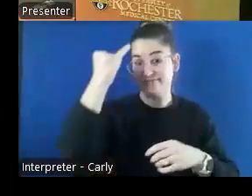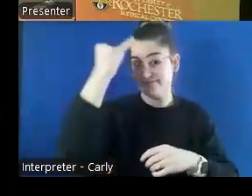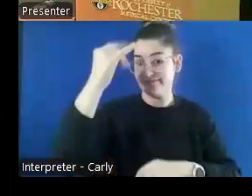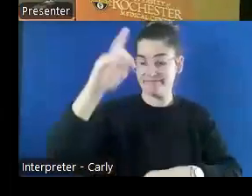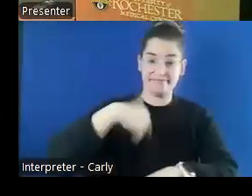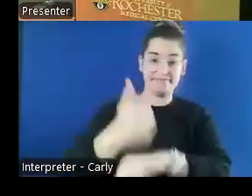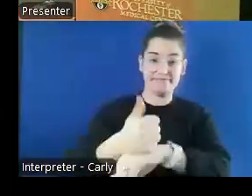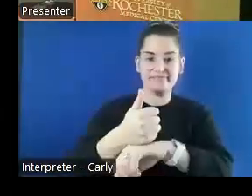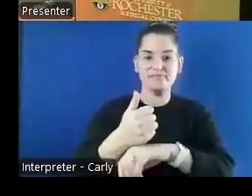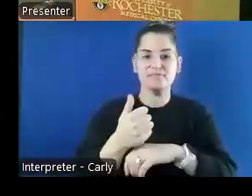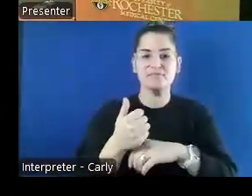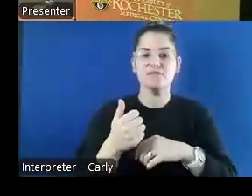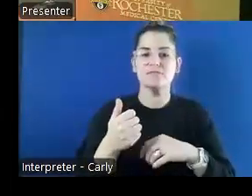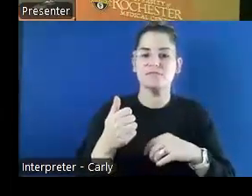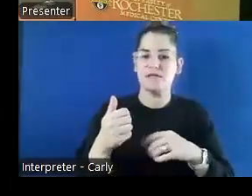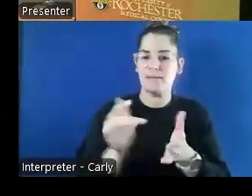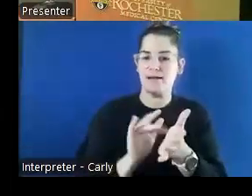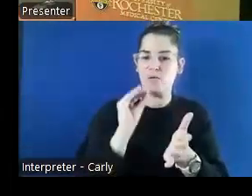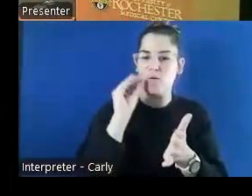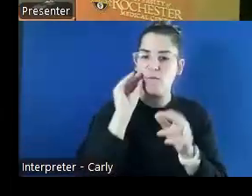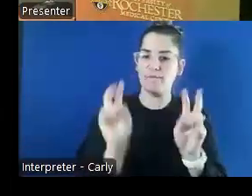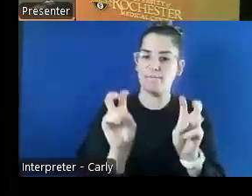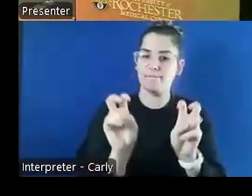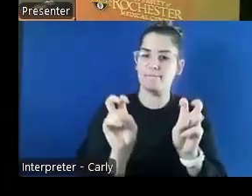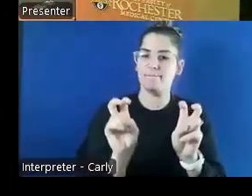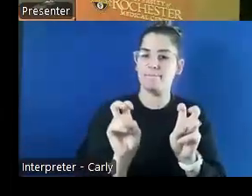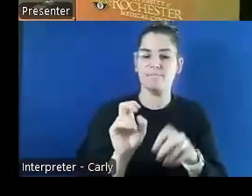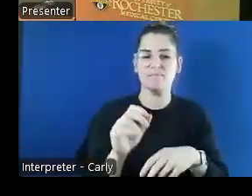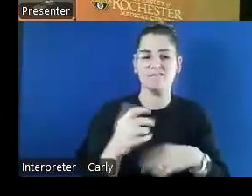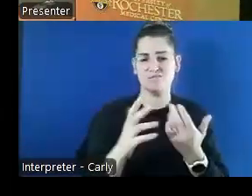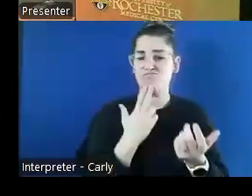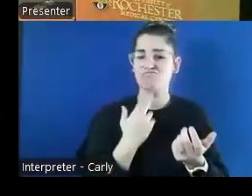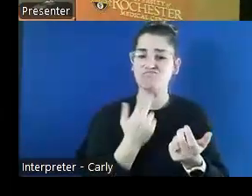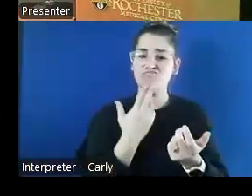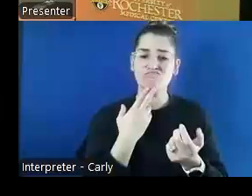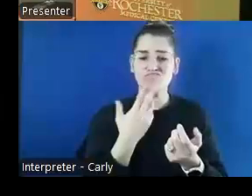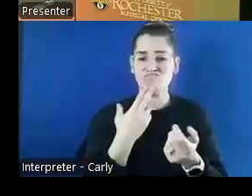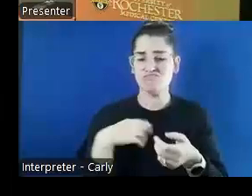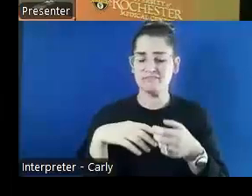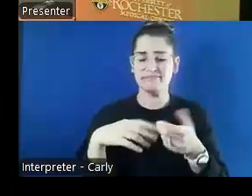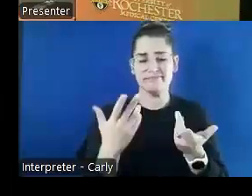um acknowledged and created it started very modestly with just a um as I hear the story